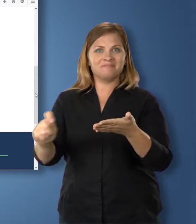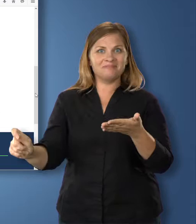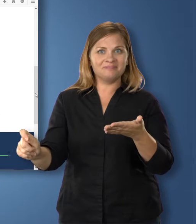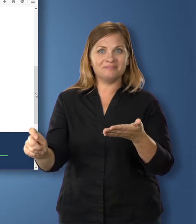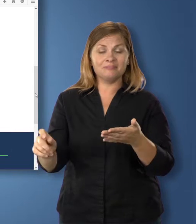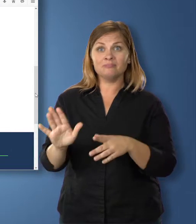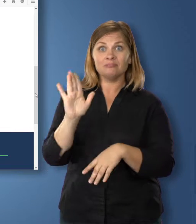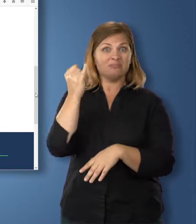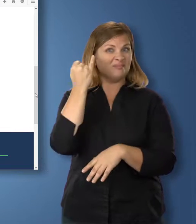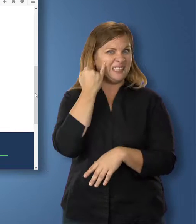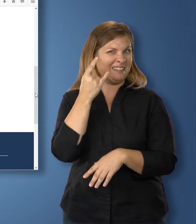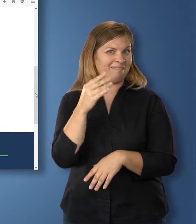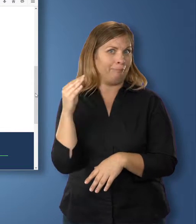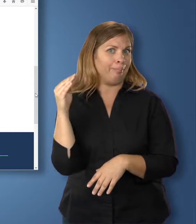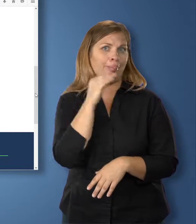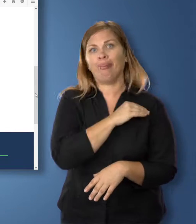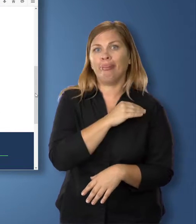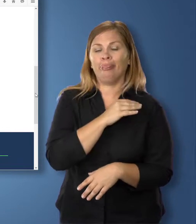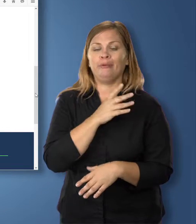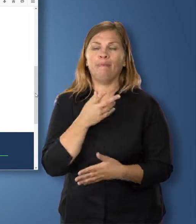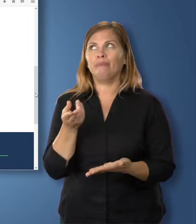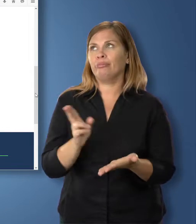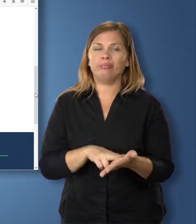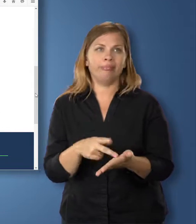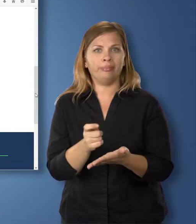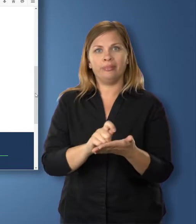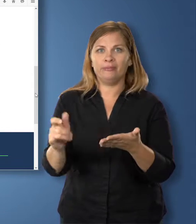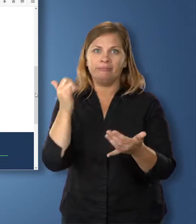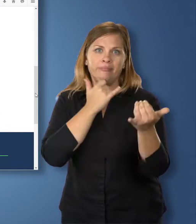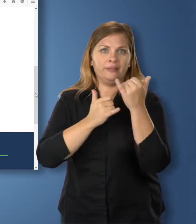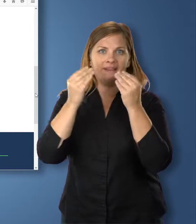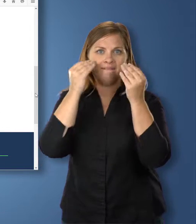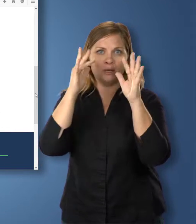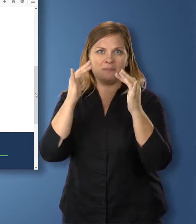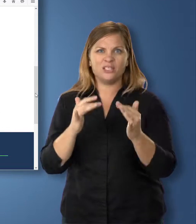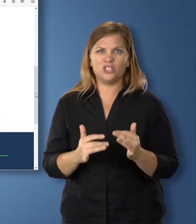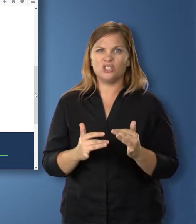It says that when you type your name below, it counts as your legal signature.